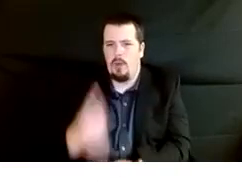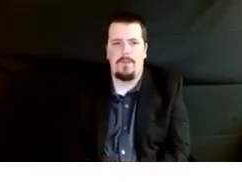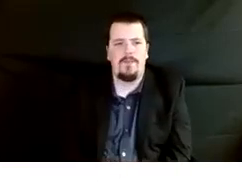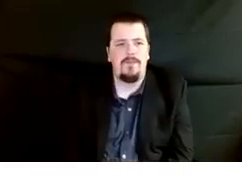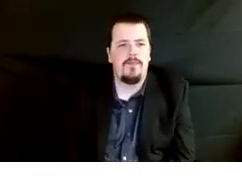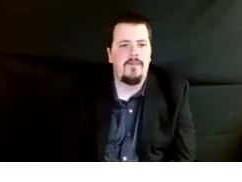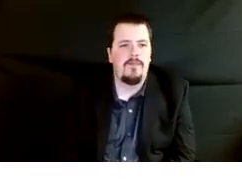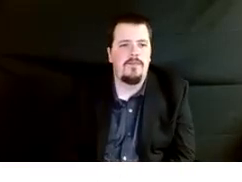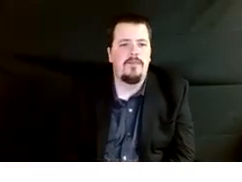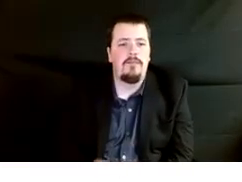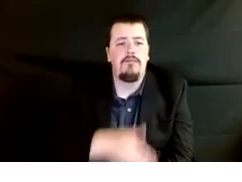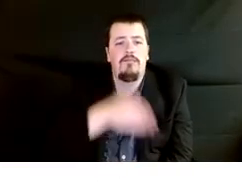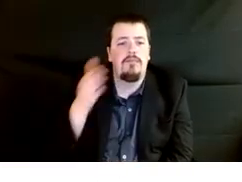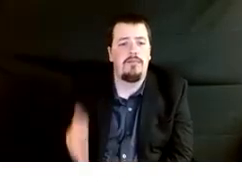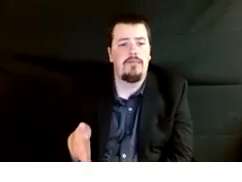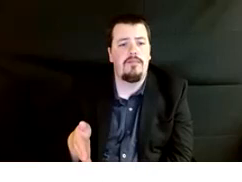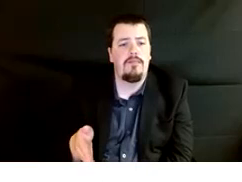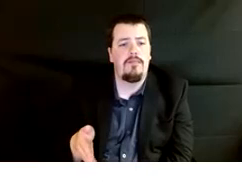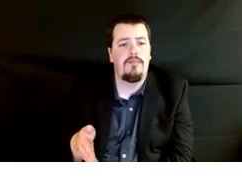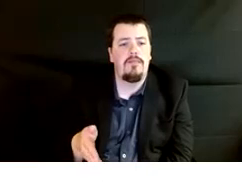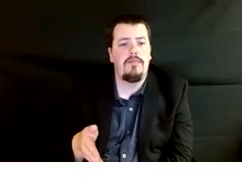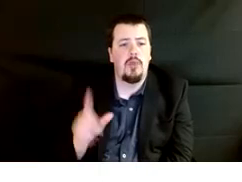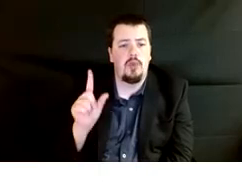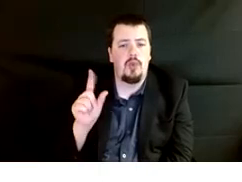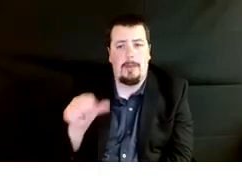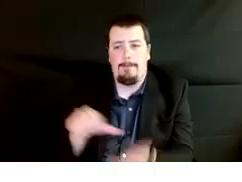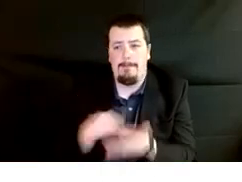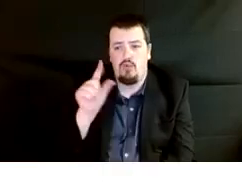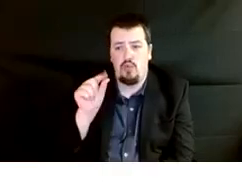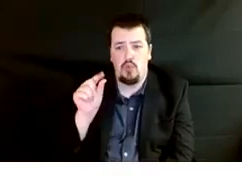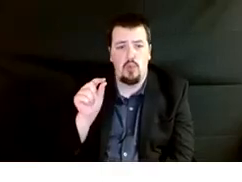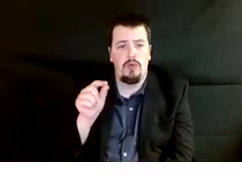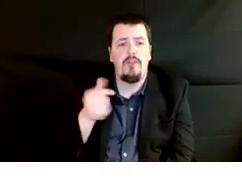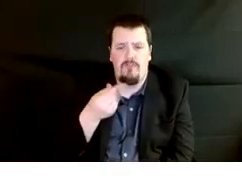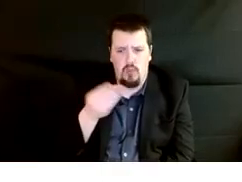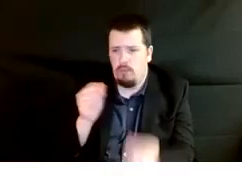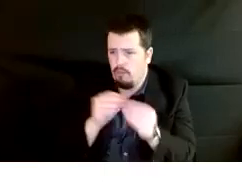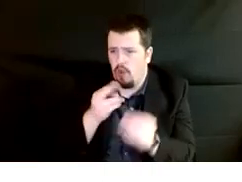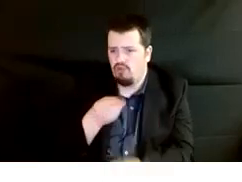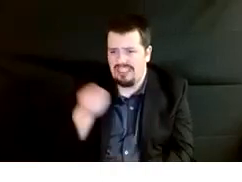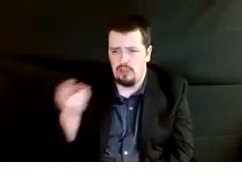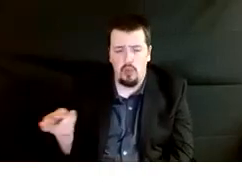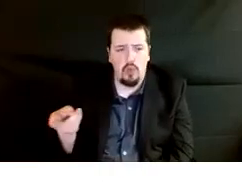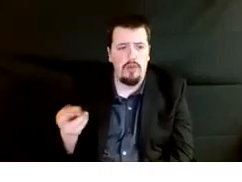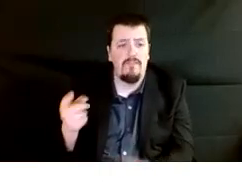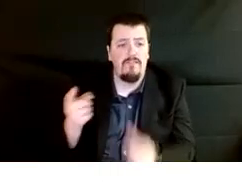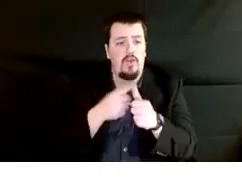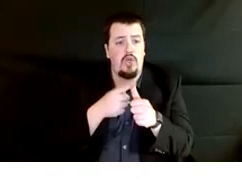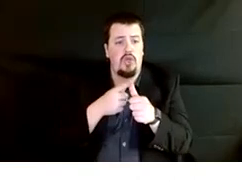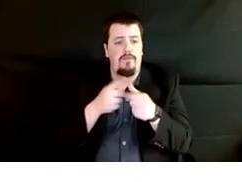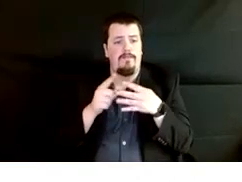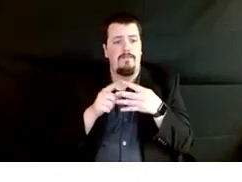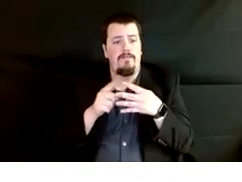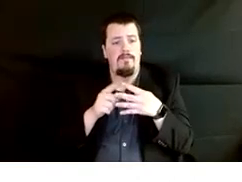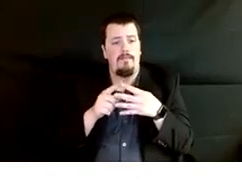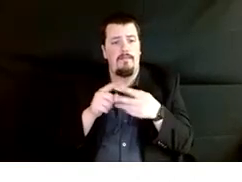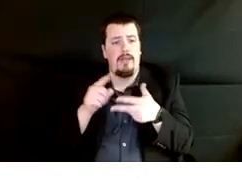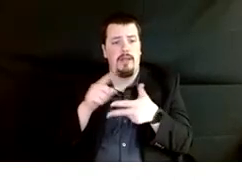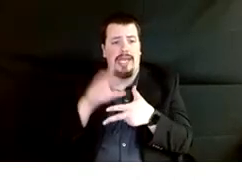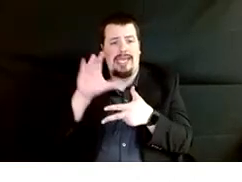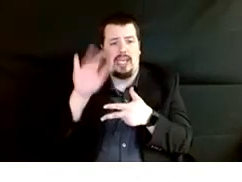the next page page 20 there's a few more resources, the first one is is Care Systems, COVID 19 Impact